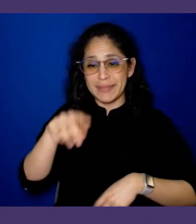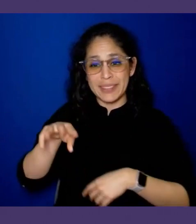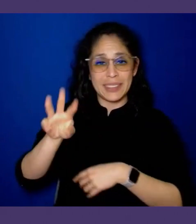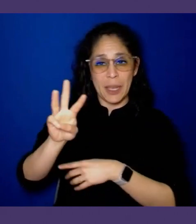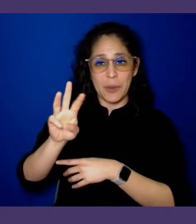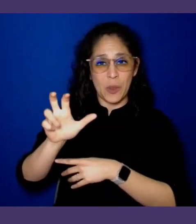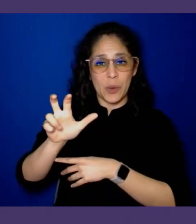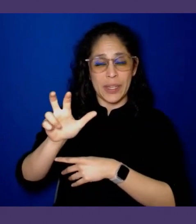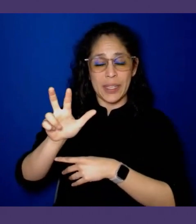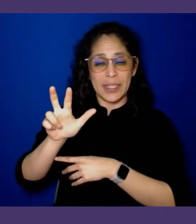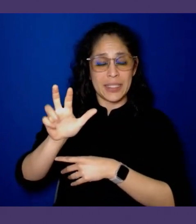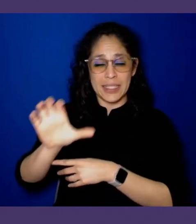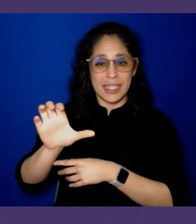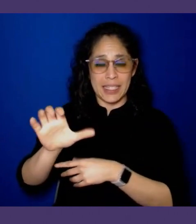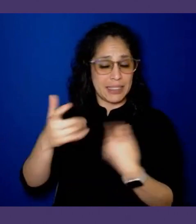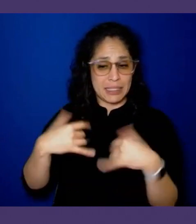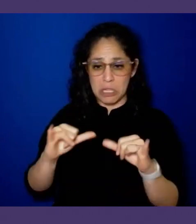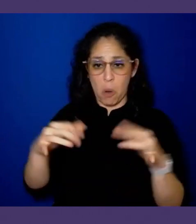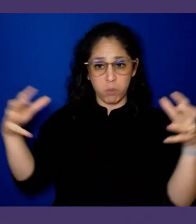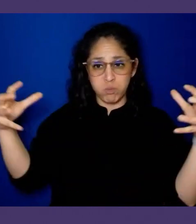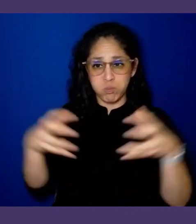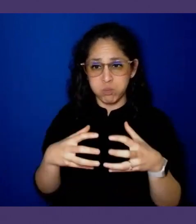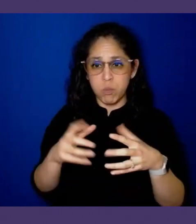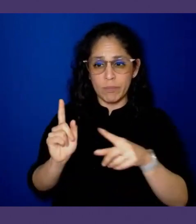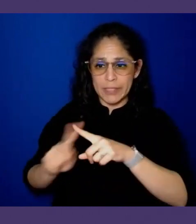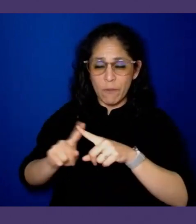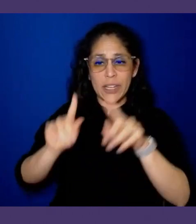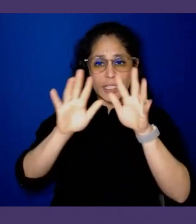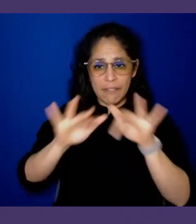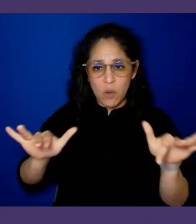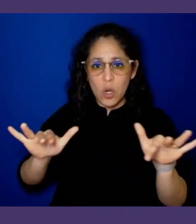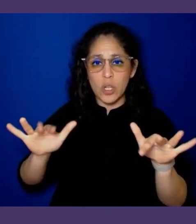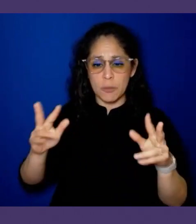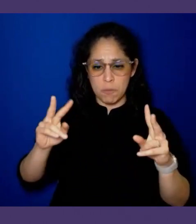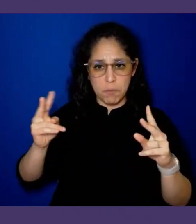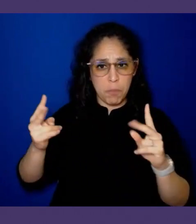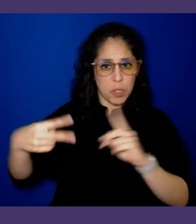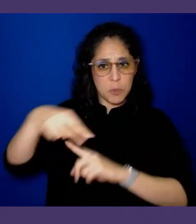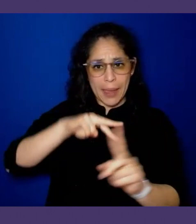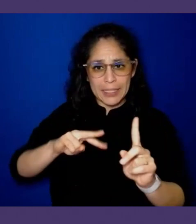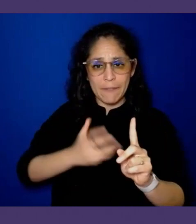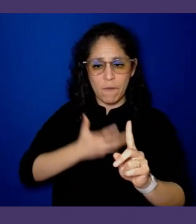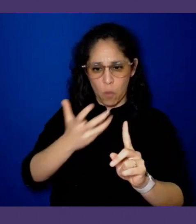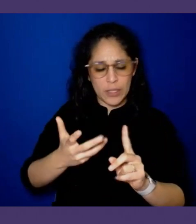together voices, diverse voices, to work on things.